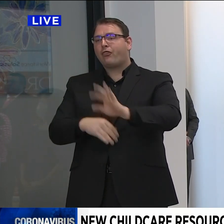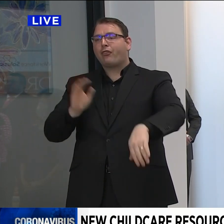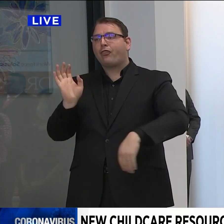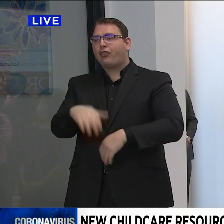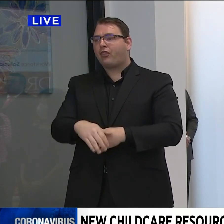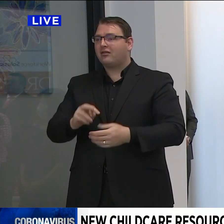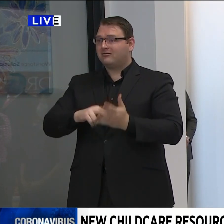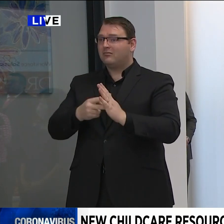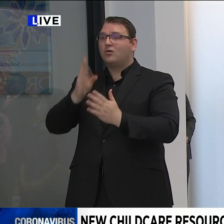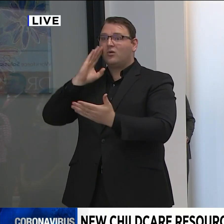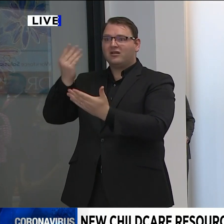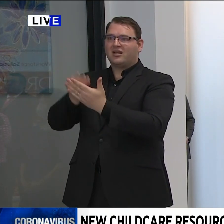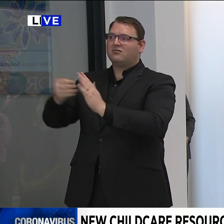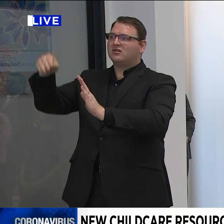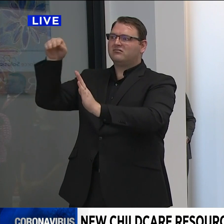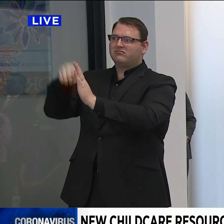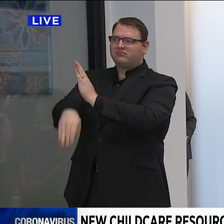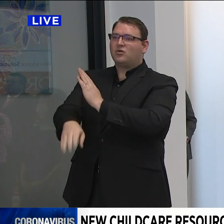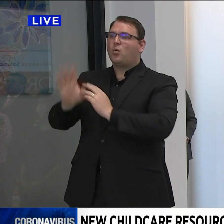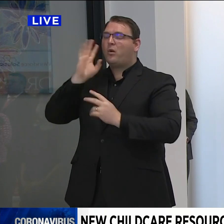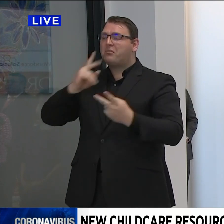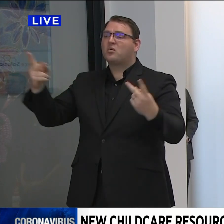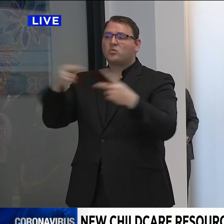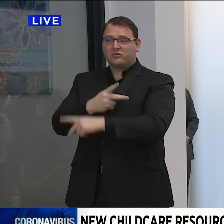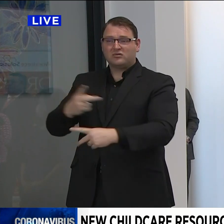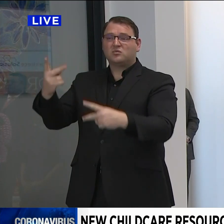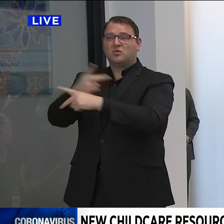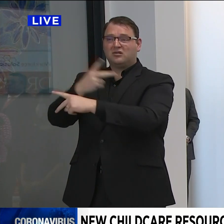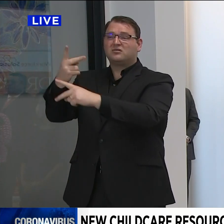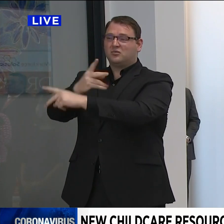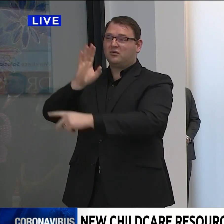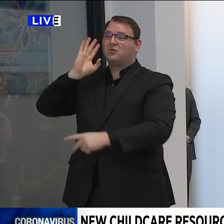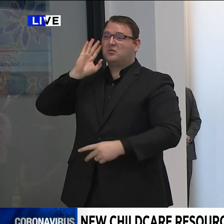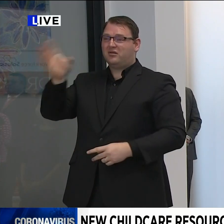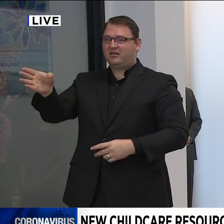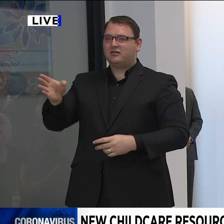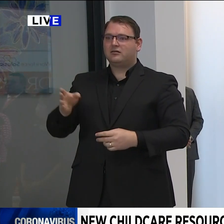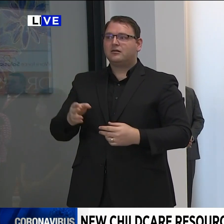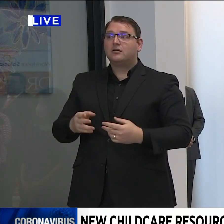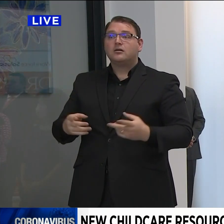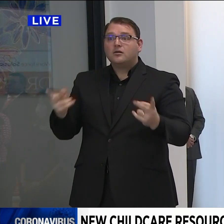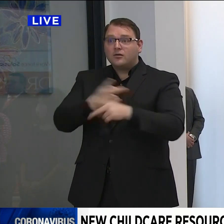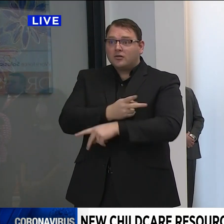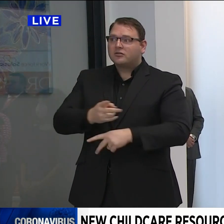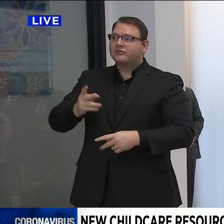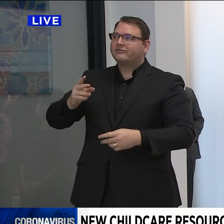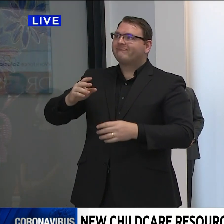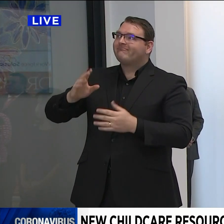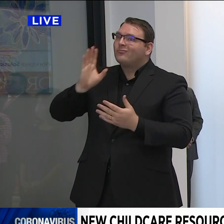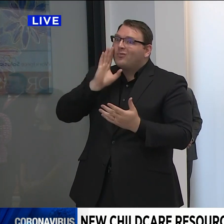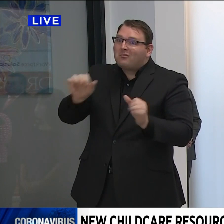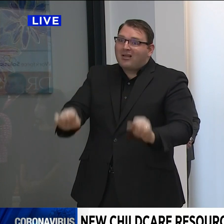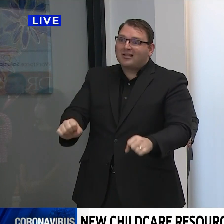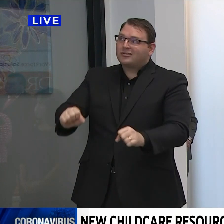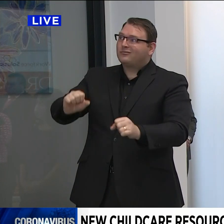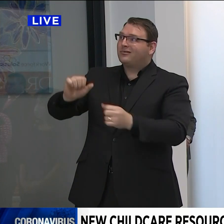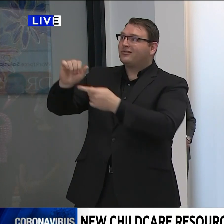don’t put our foot forward our effort forward effort forward this will last longer the this will last longer the economic downturn will sink economic downturn will sink deeper and it will be harder deeper and it will be harder for us. Much worse. We